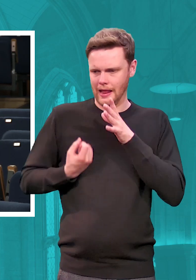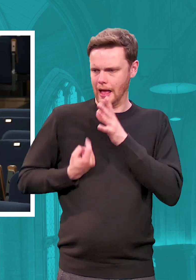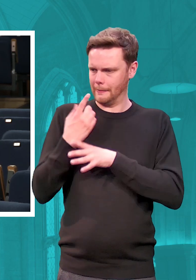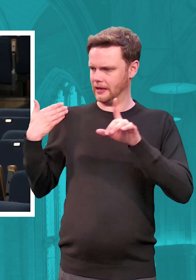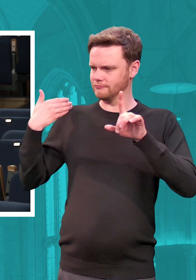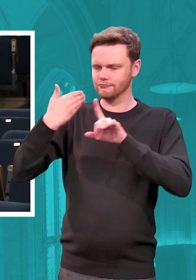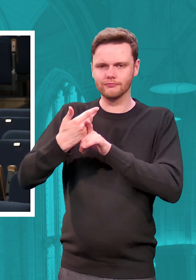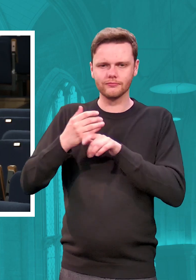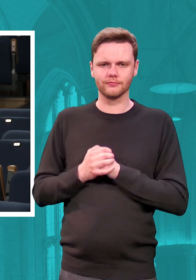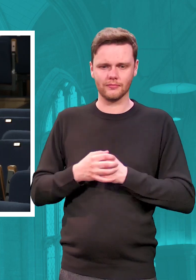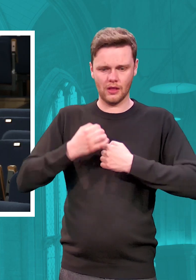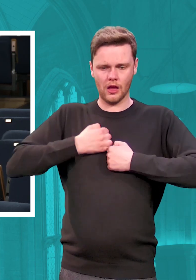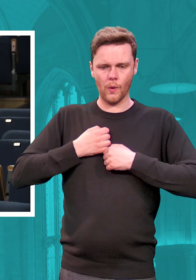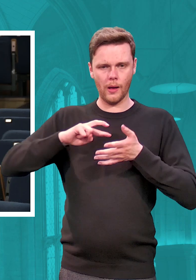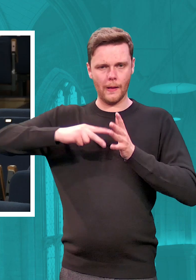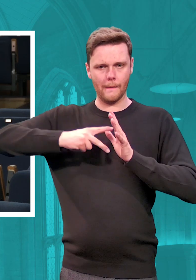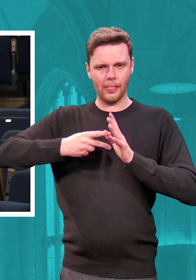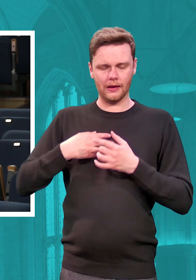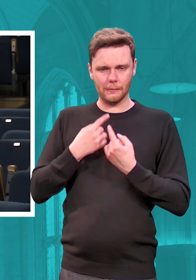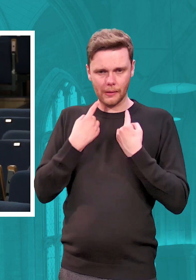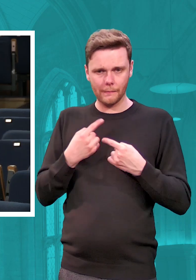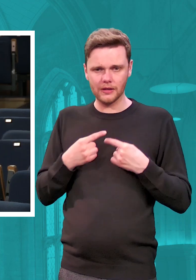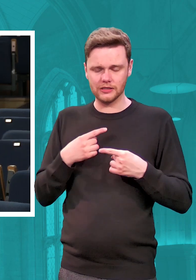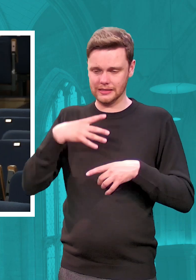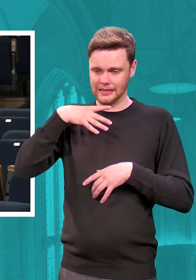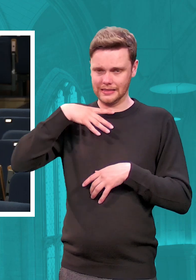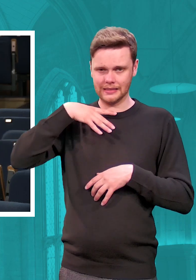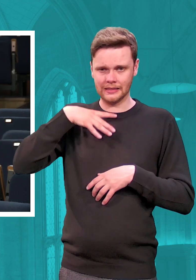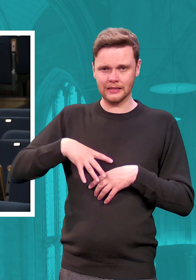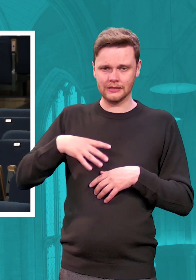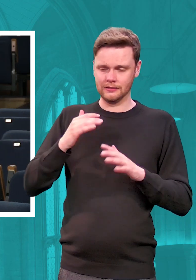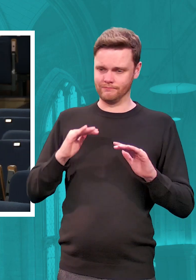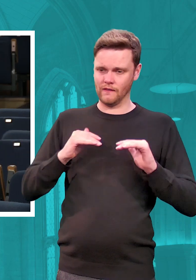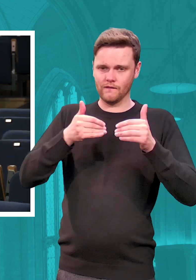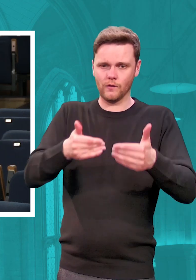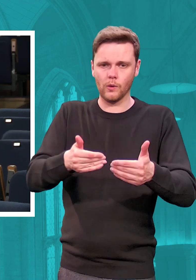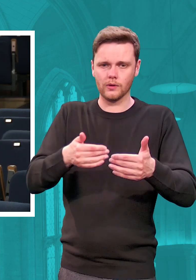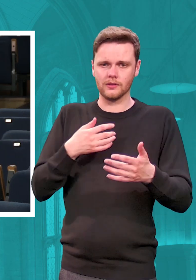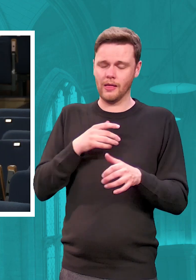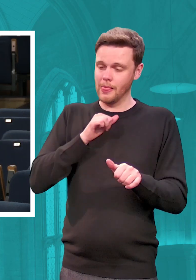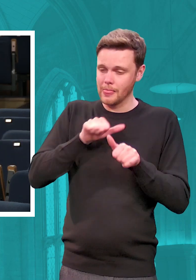Our planning for mission needs to take forward the best of what we've learned,